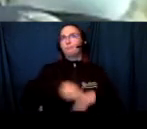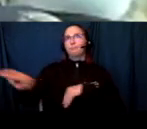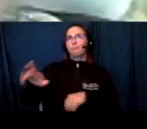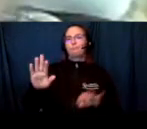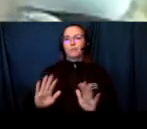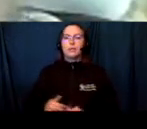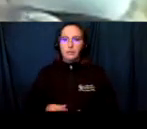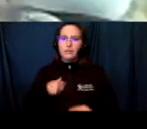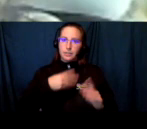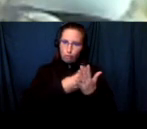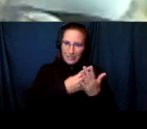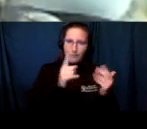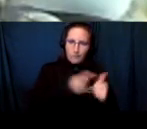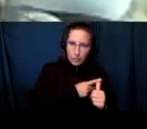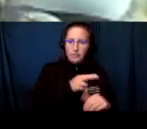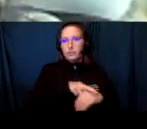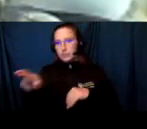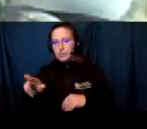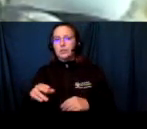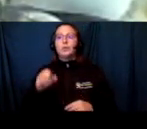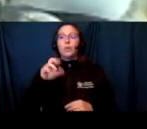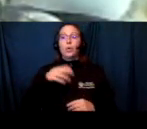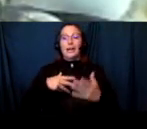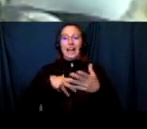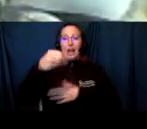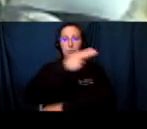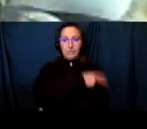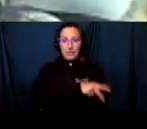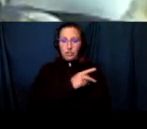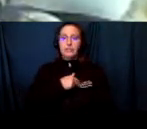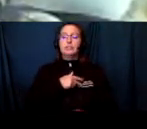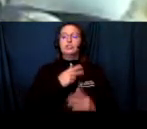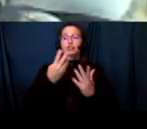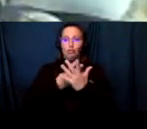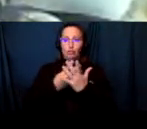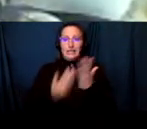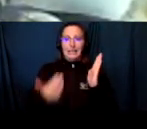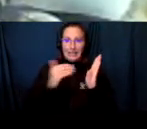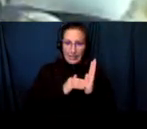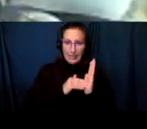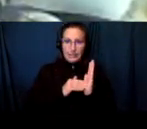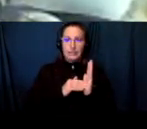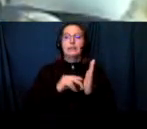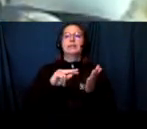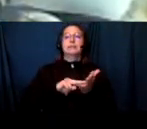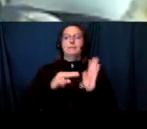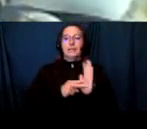that outpatient rescreening so that the children's audiologists are really able to focus on the kids